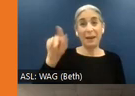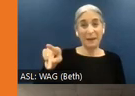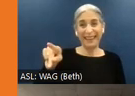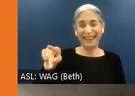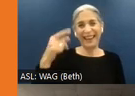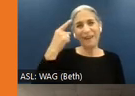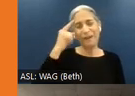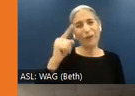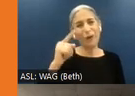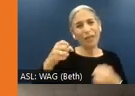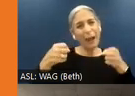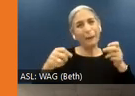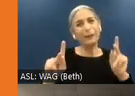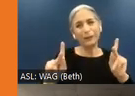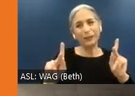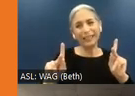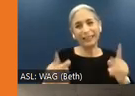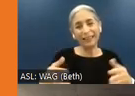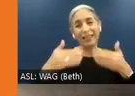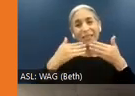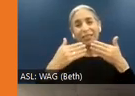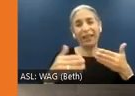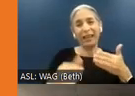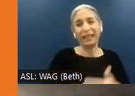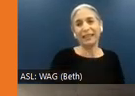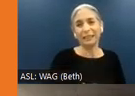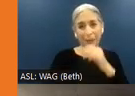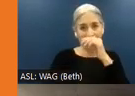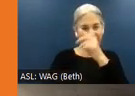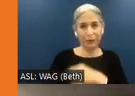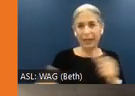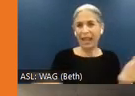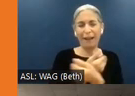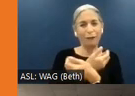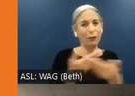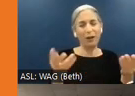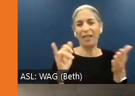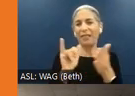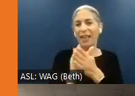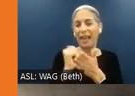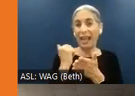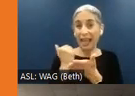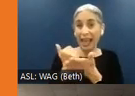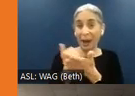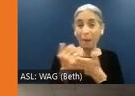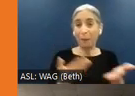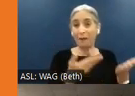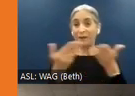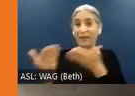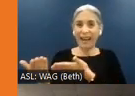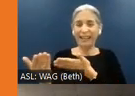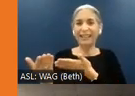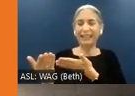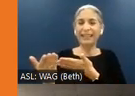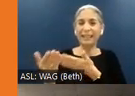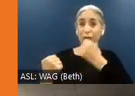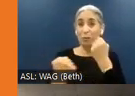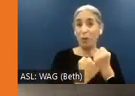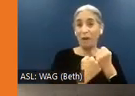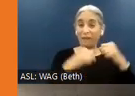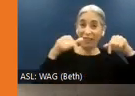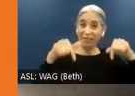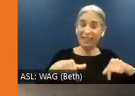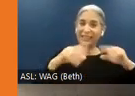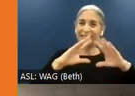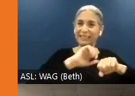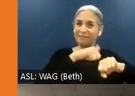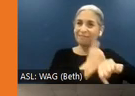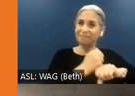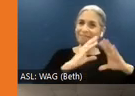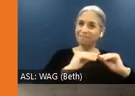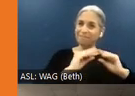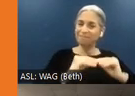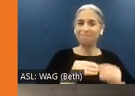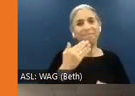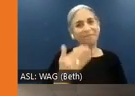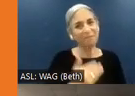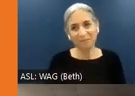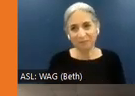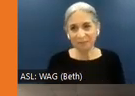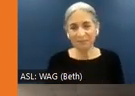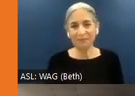the opportunity, and thanks to everyone that provided the support to organize this session.